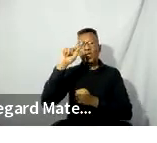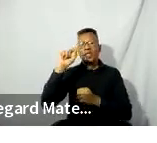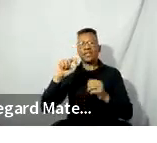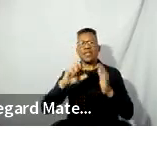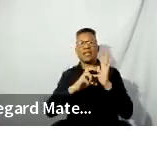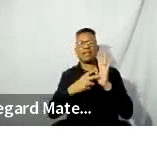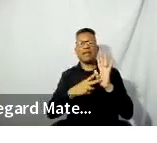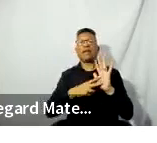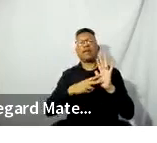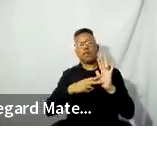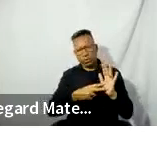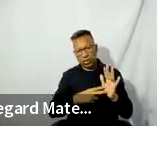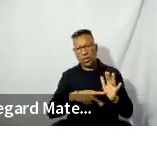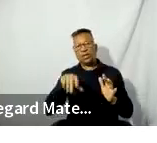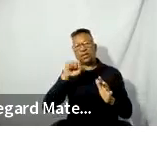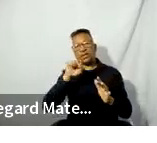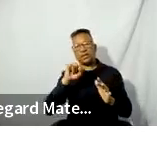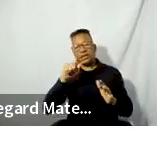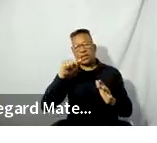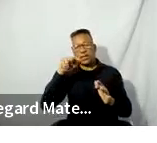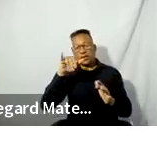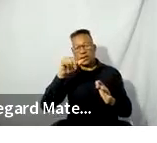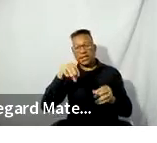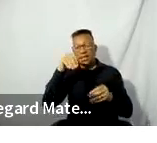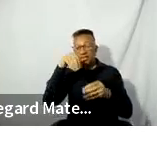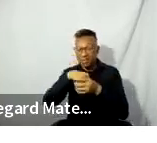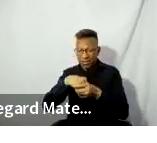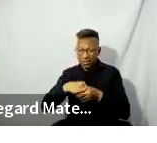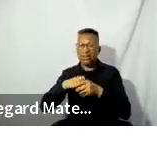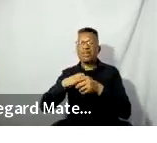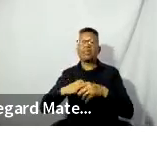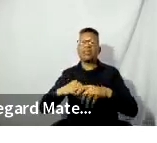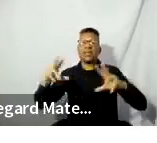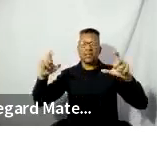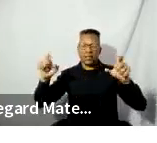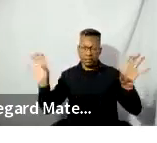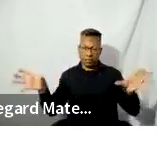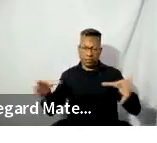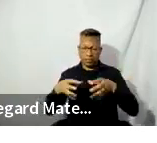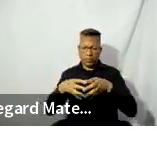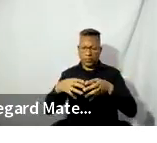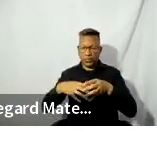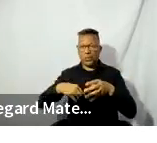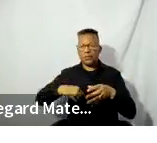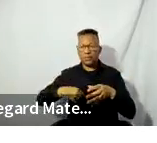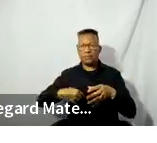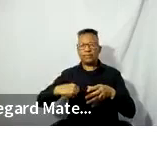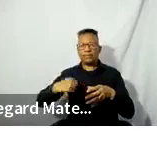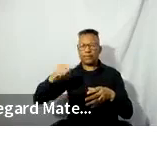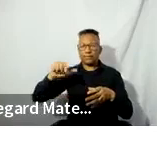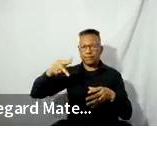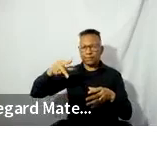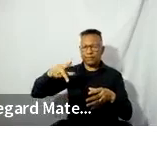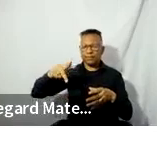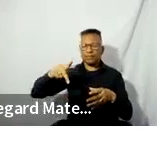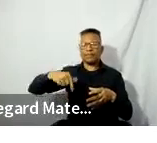will fit with this will fit with this view with this new perspective perspective in a perspective in a dialogue with lost work